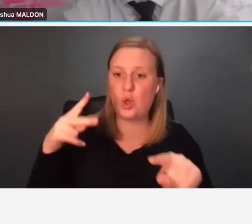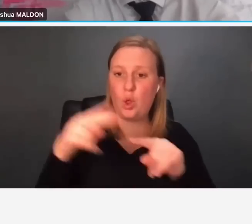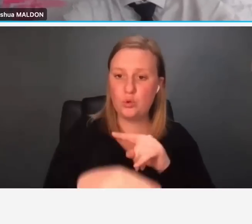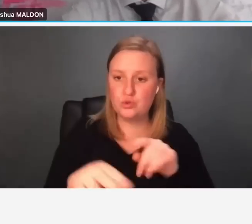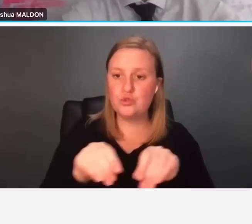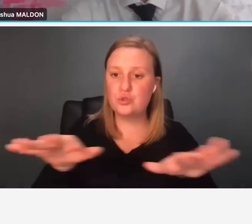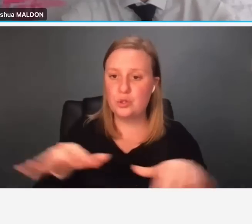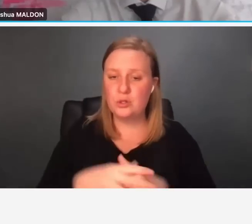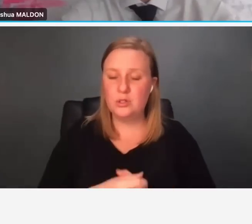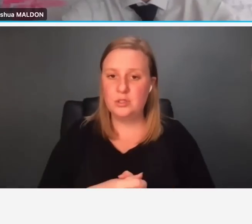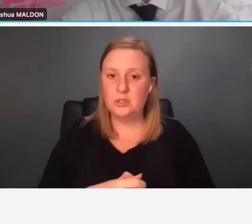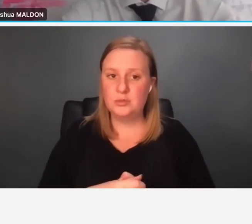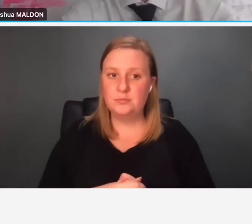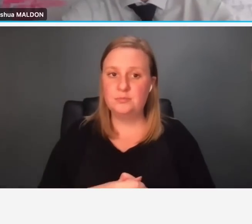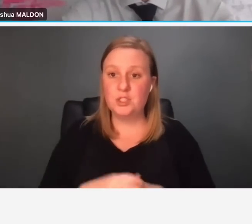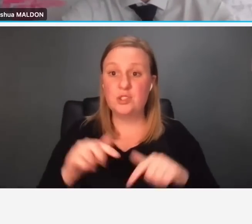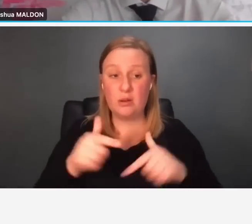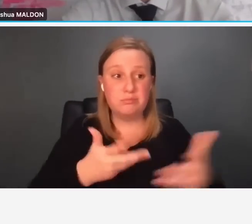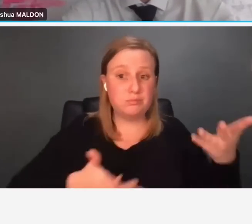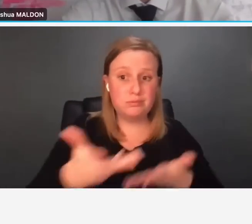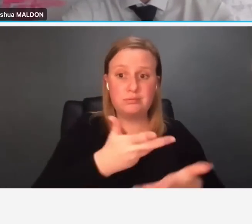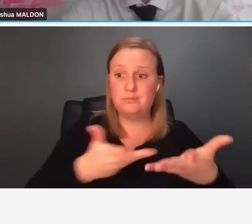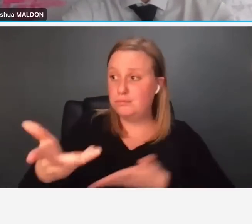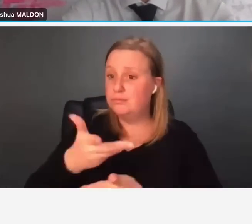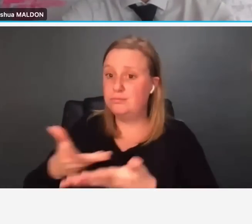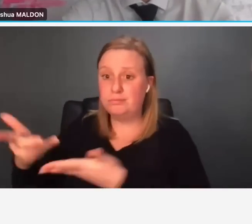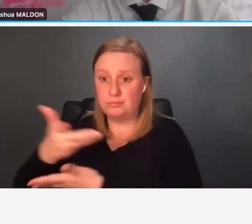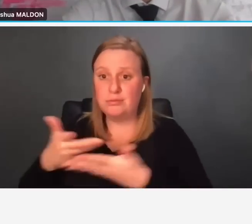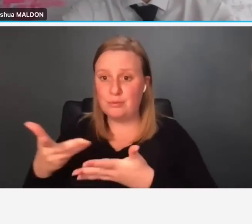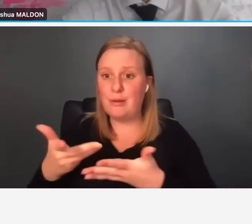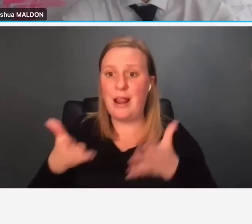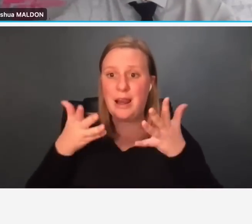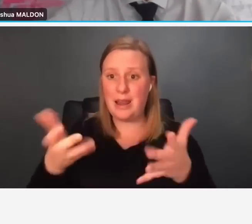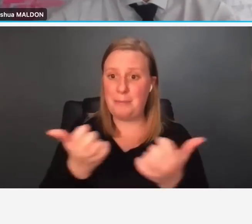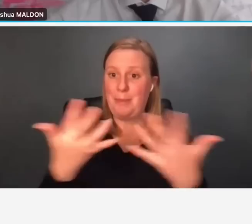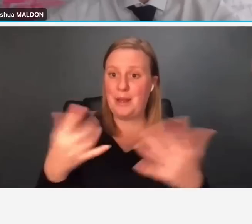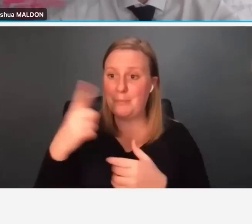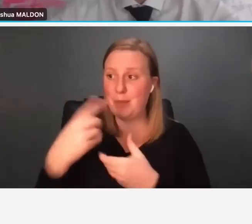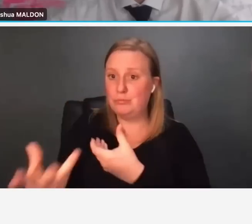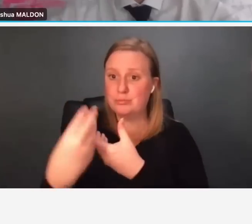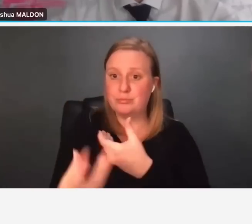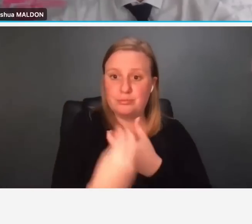So the robust approach to consultation will provide multiple avenues of engagement for all Australians wishing to participate in the